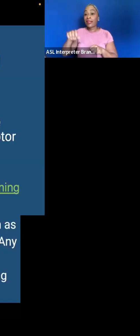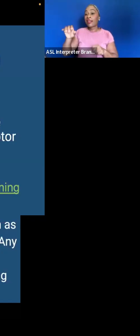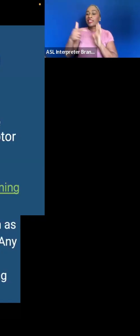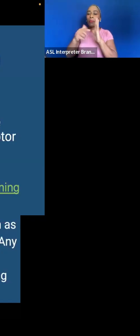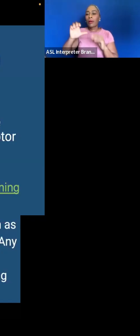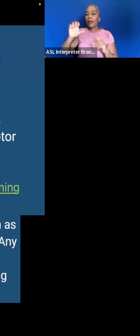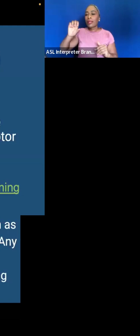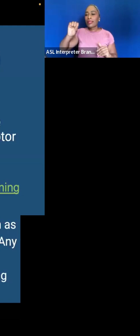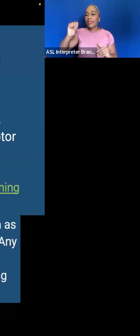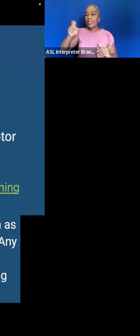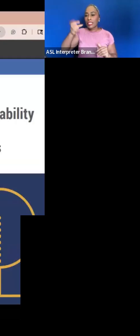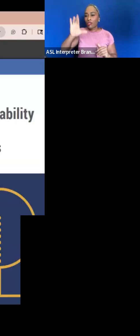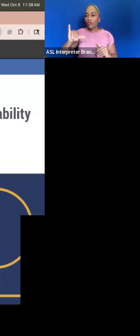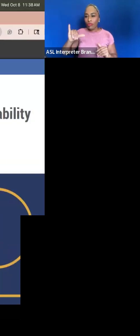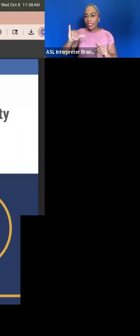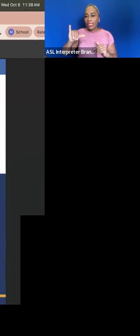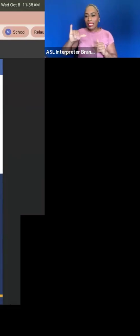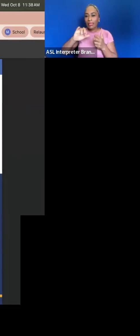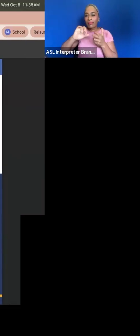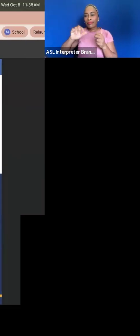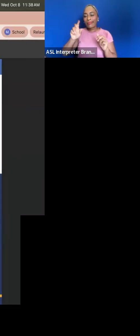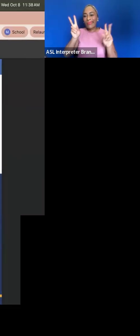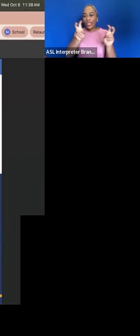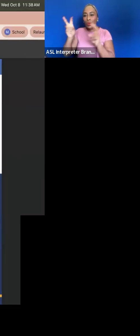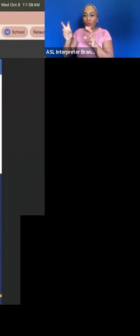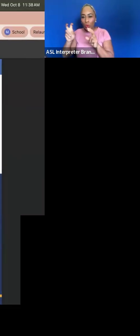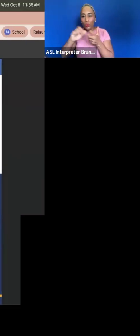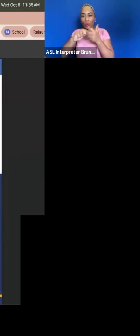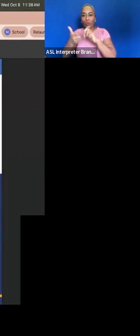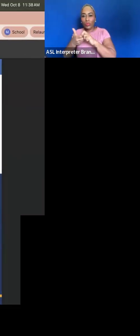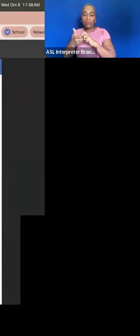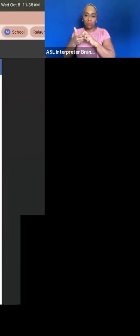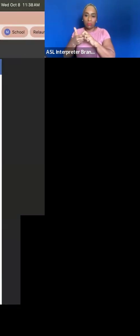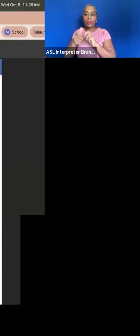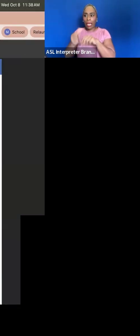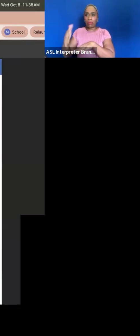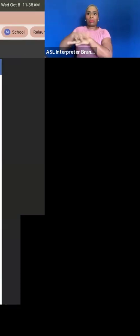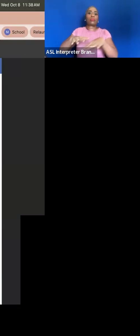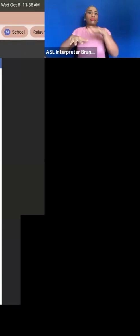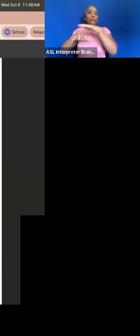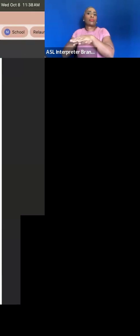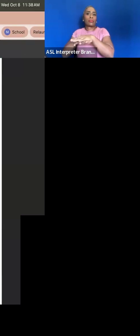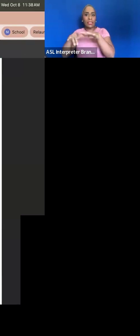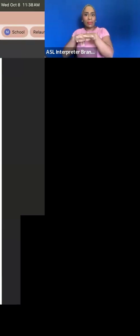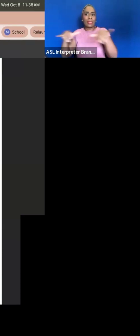And so it's not meant to be that, sorry, it changed on me.